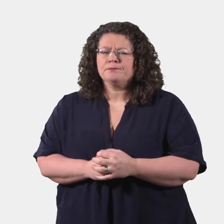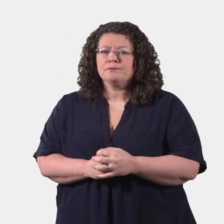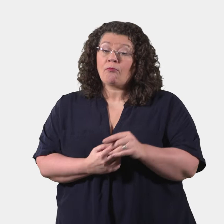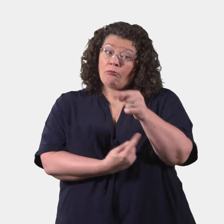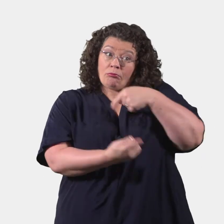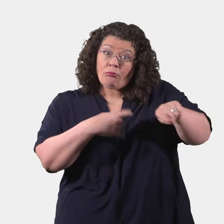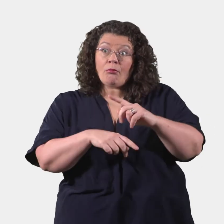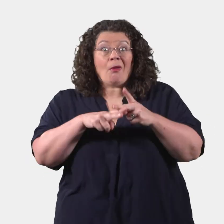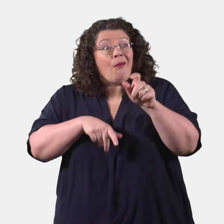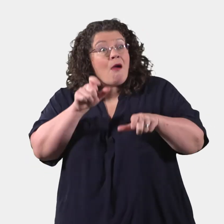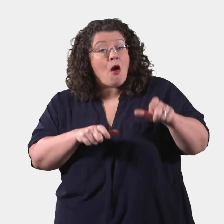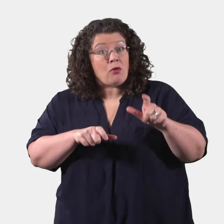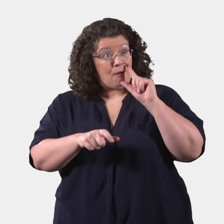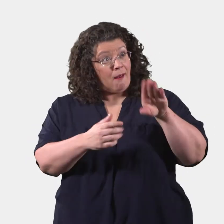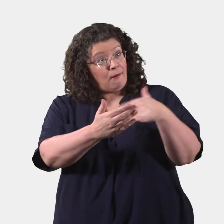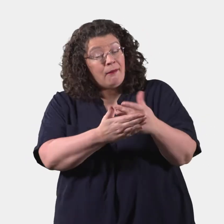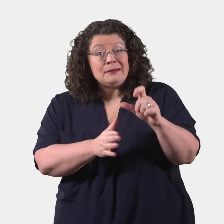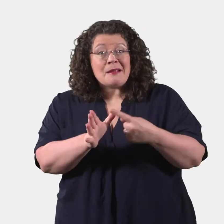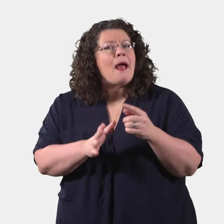Not all carers can get Carer's Allowance.